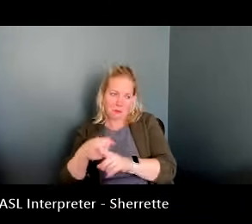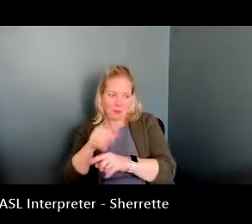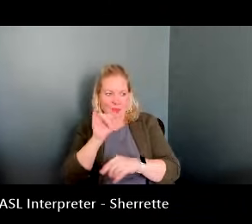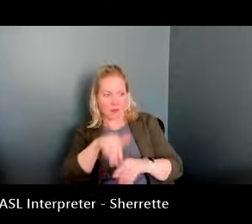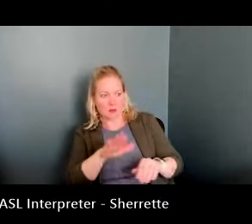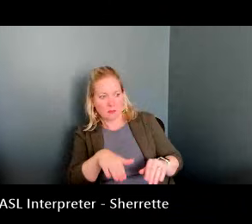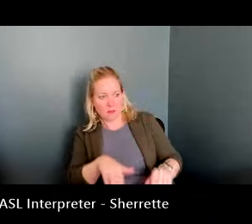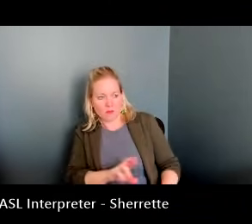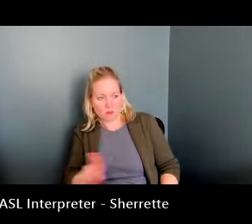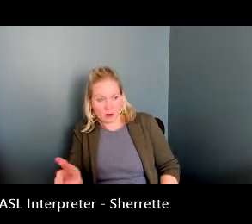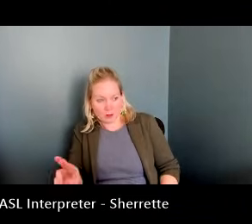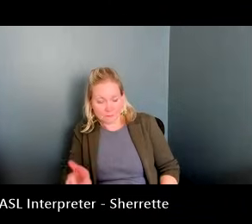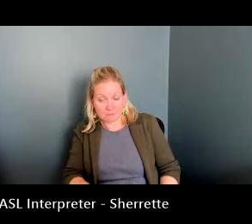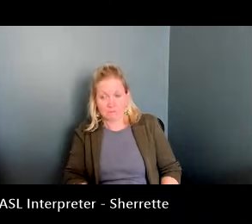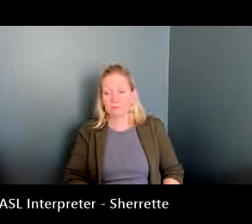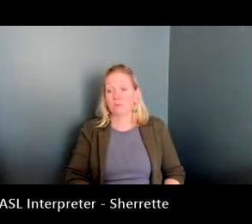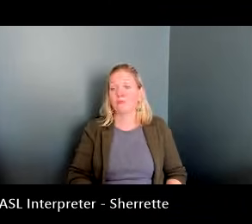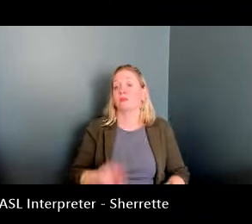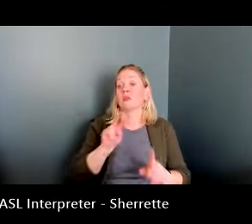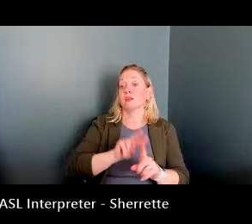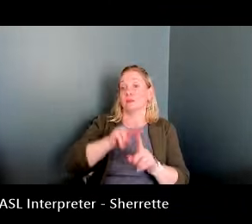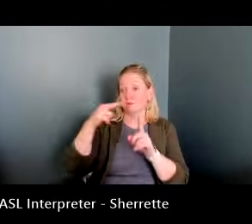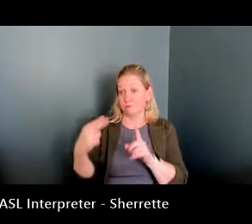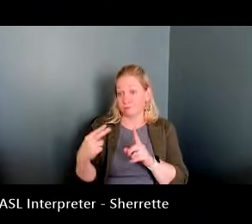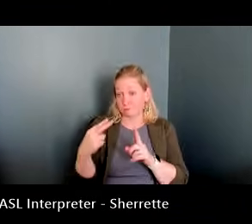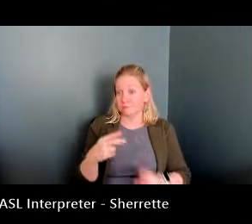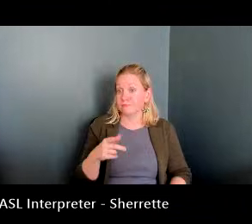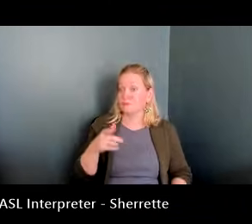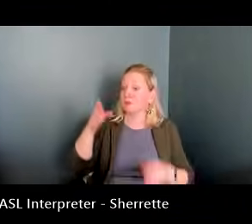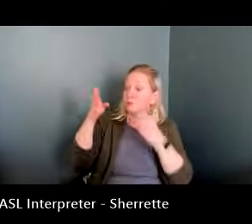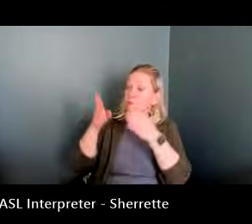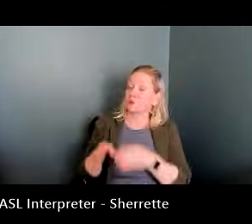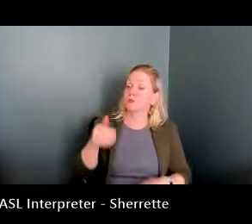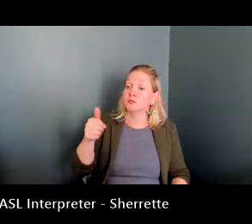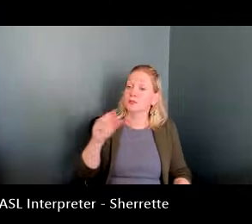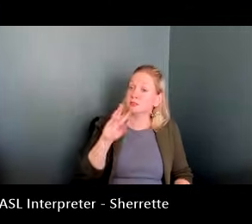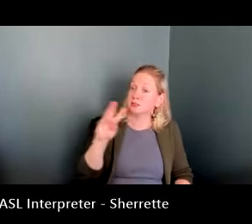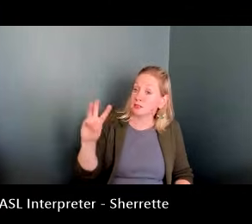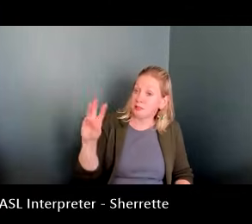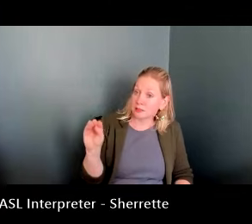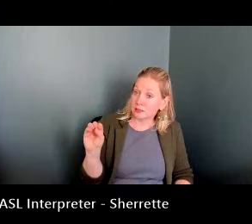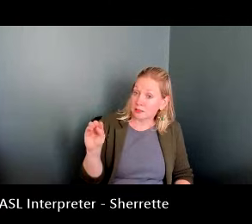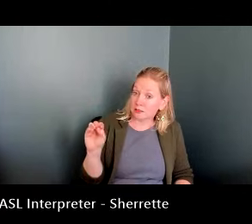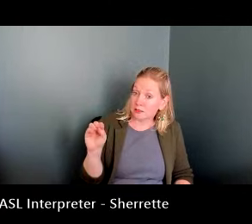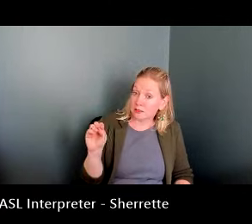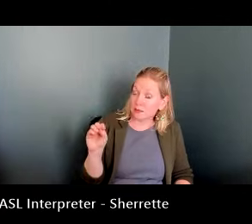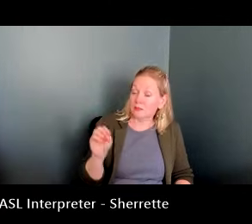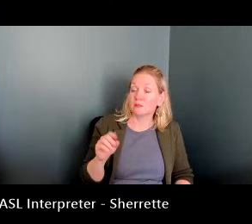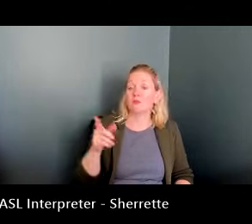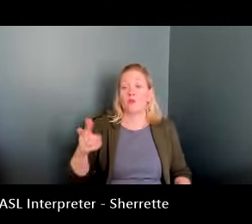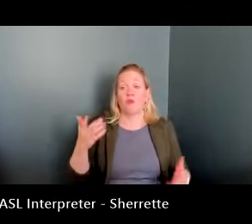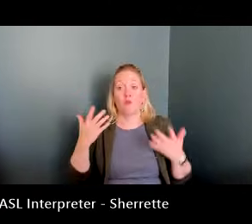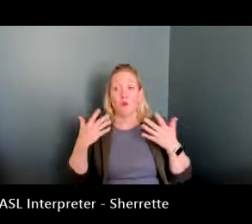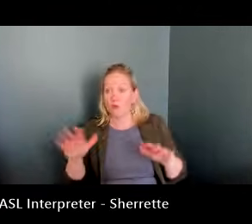On the other hand, a 60-year-old person who already perhaps has had a life of pain,